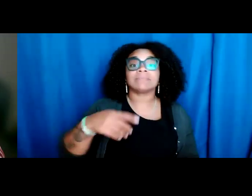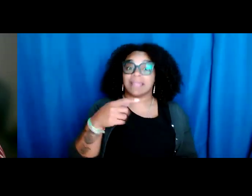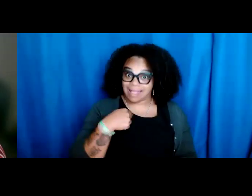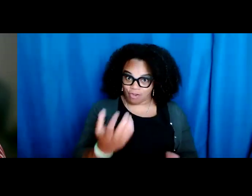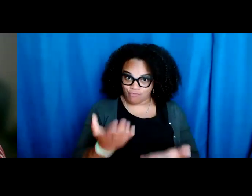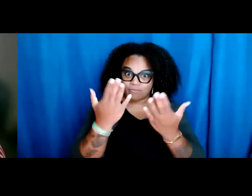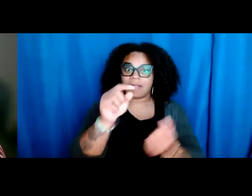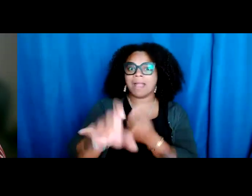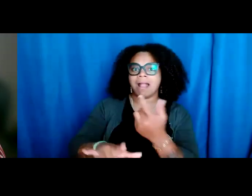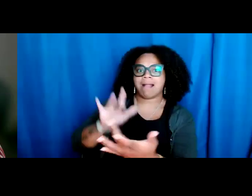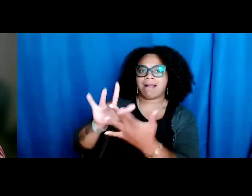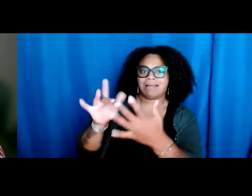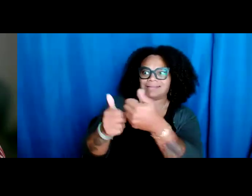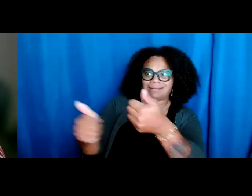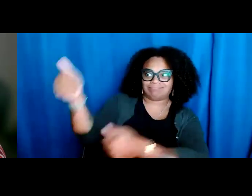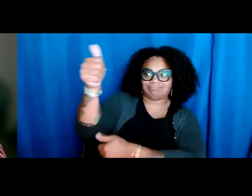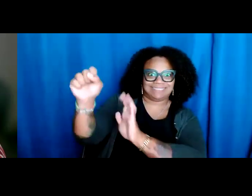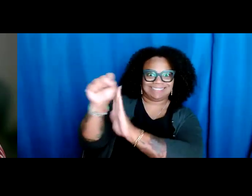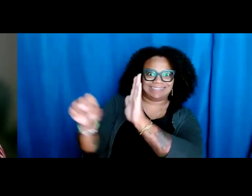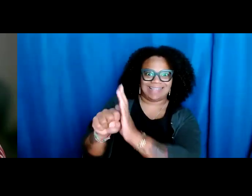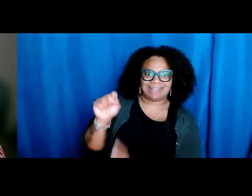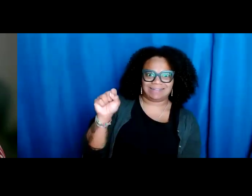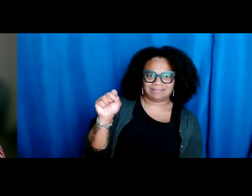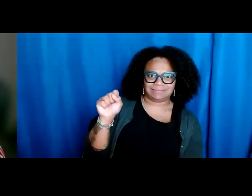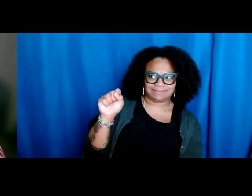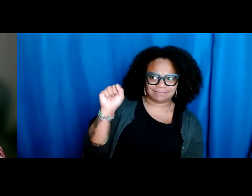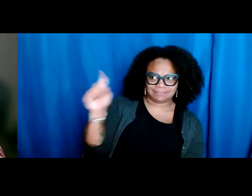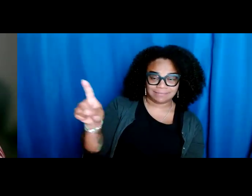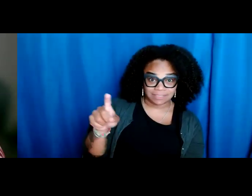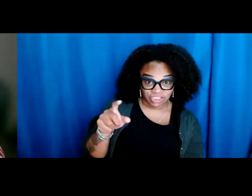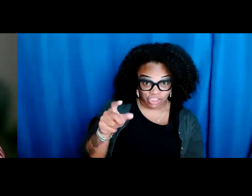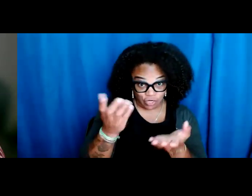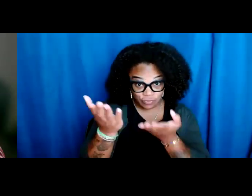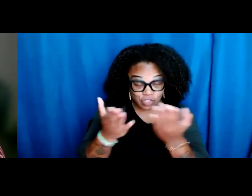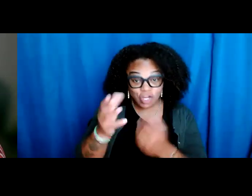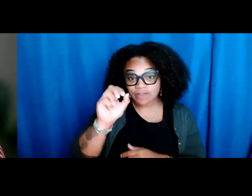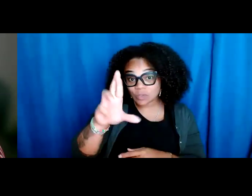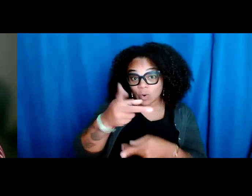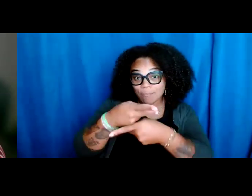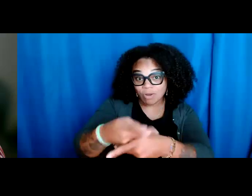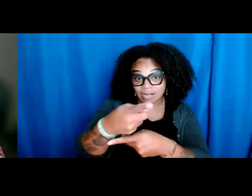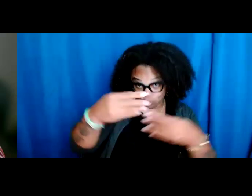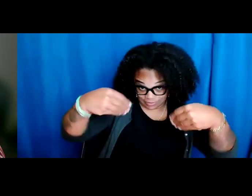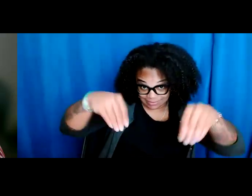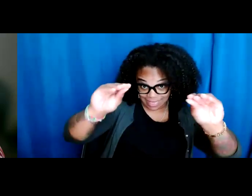State and find out whether or not the services or products that you are selling is a subject